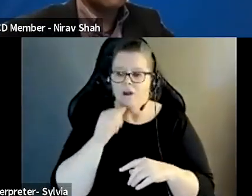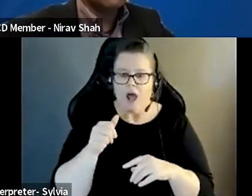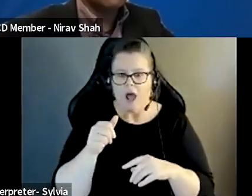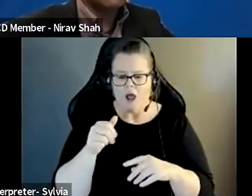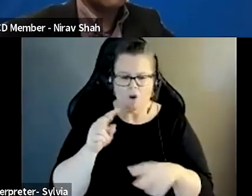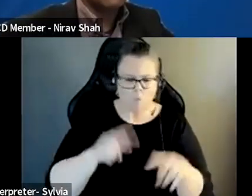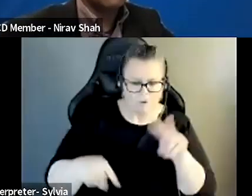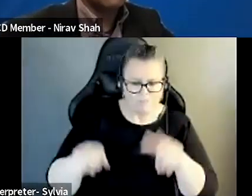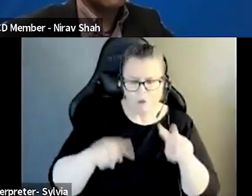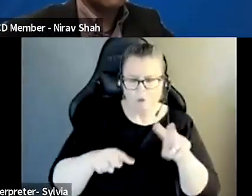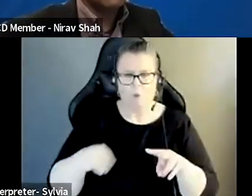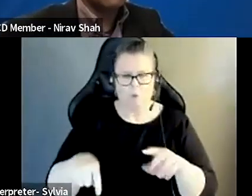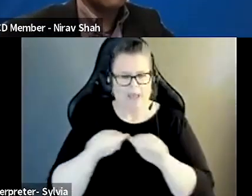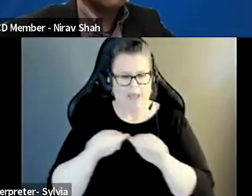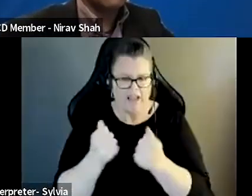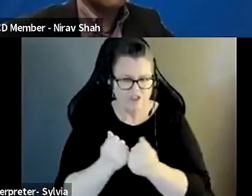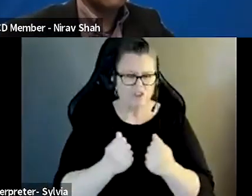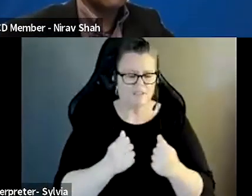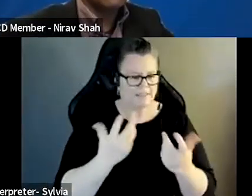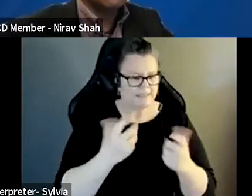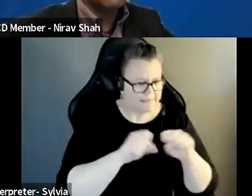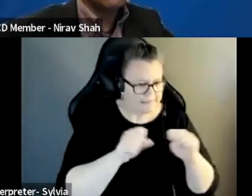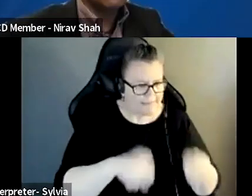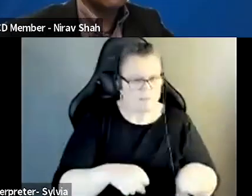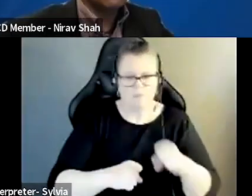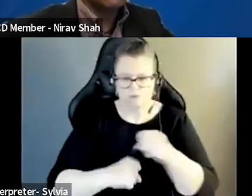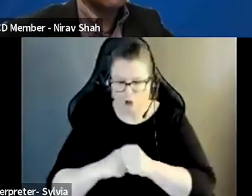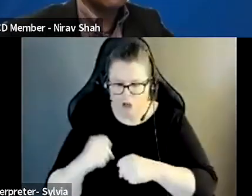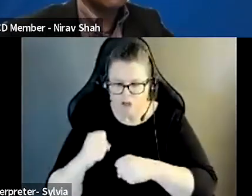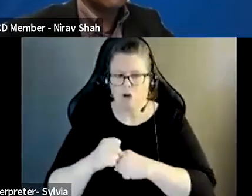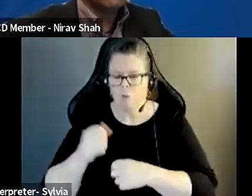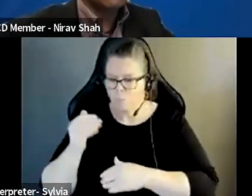It's -- we've hired about ten percent new people,